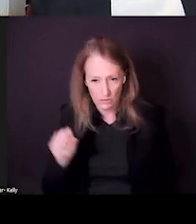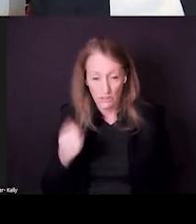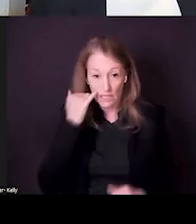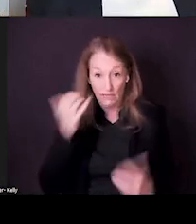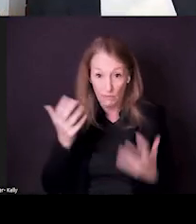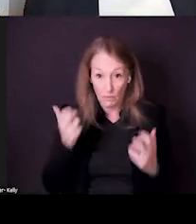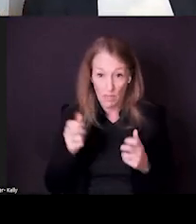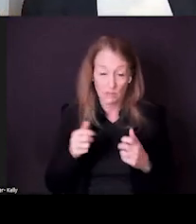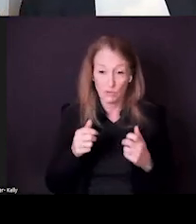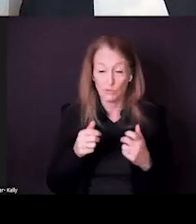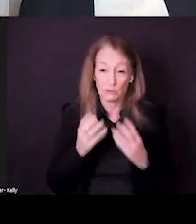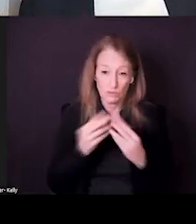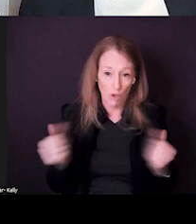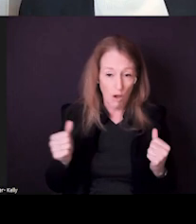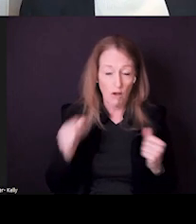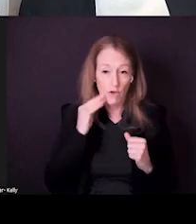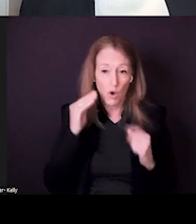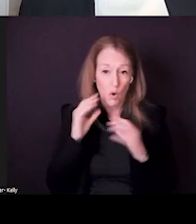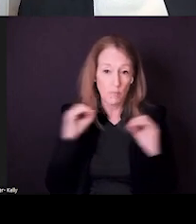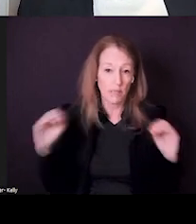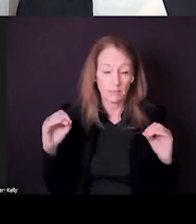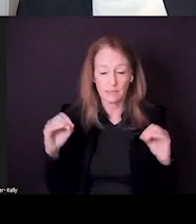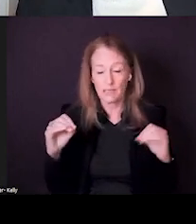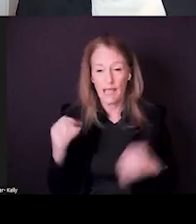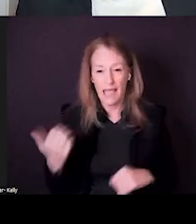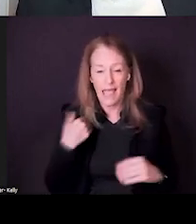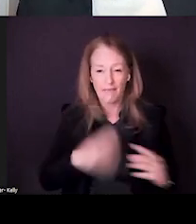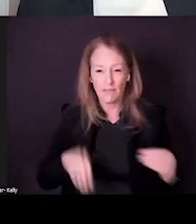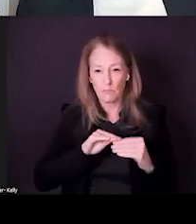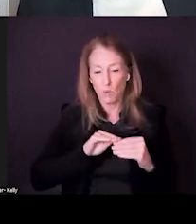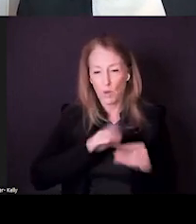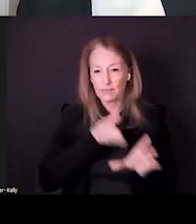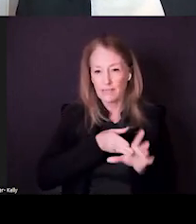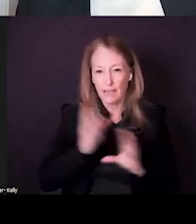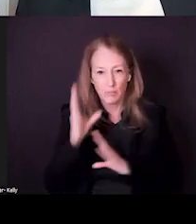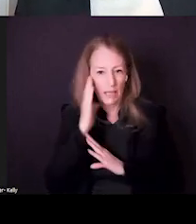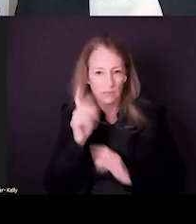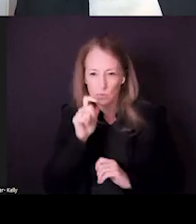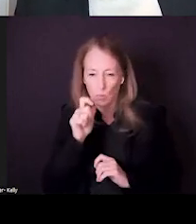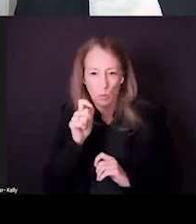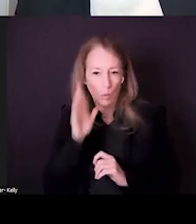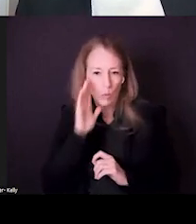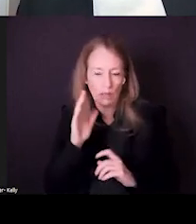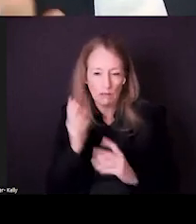HOMELESSNESS, GETTING MORE PSYCHIATRIC BEDS IS NOT GOING TO SOLVE THAT PROBLEM. THE ONLY THING THAT WILL SOLVE THAT PROBLEM IS